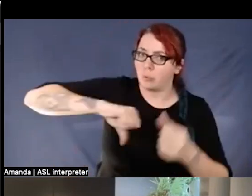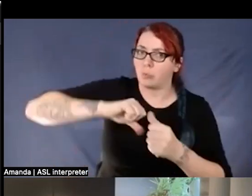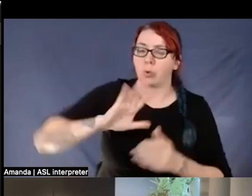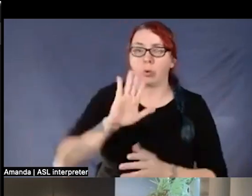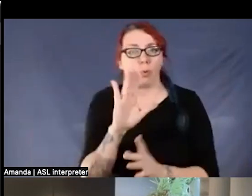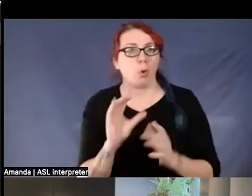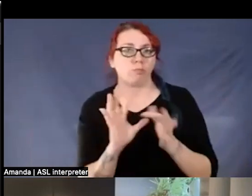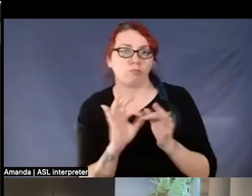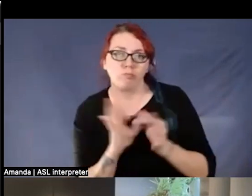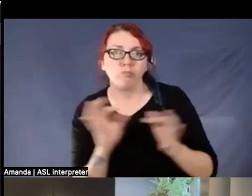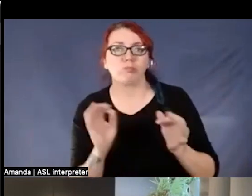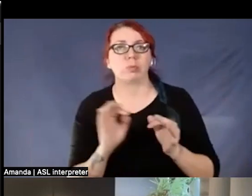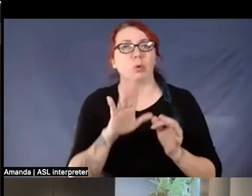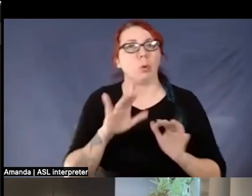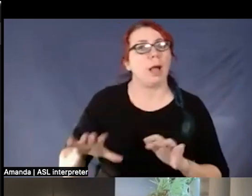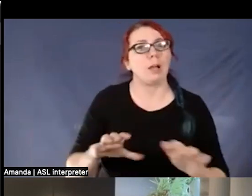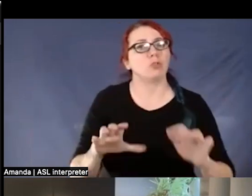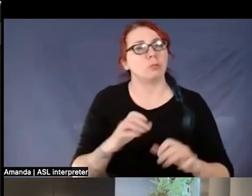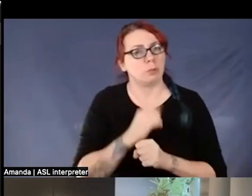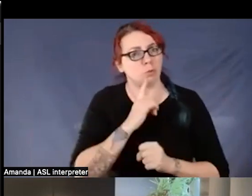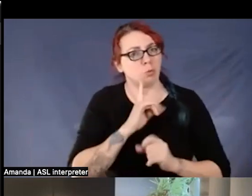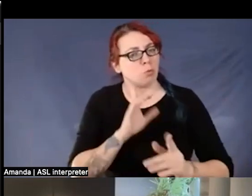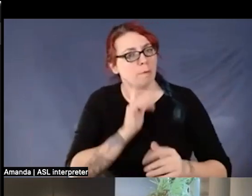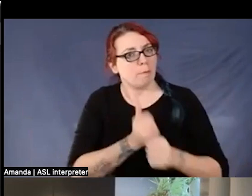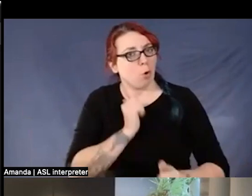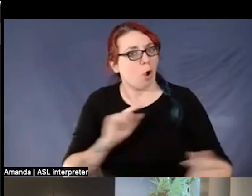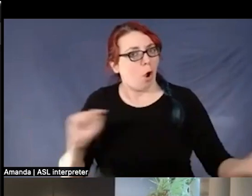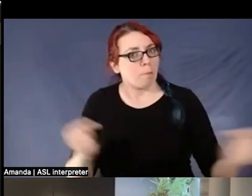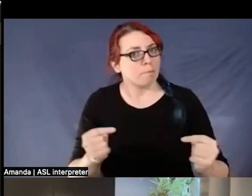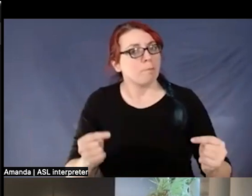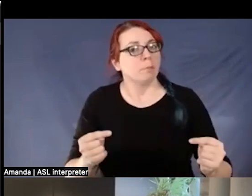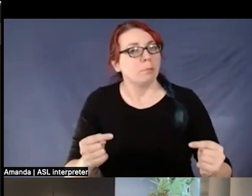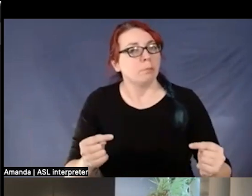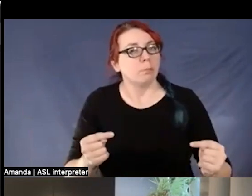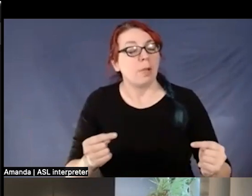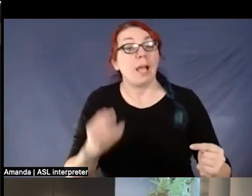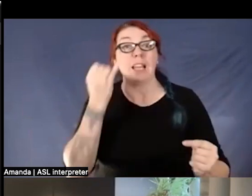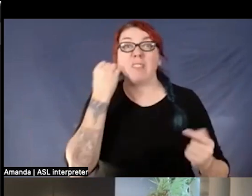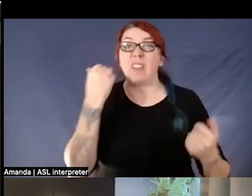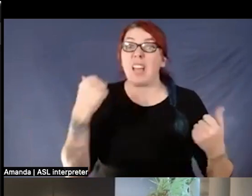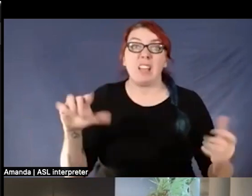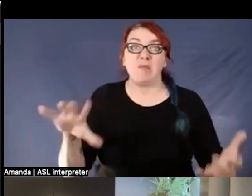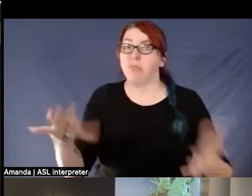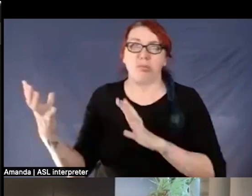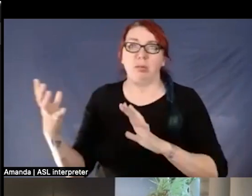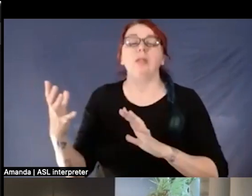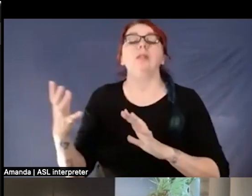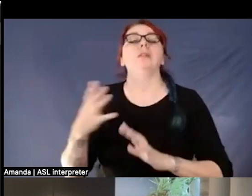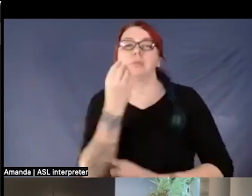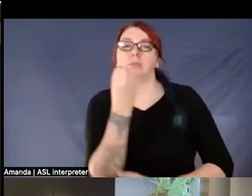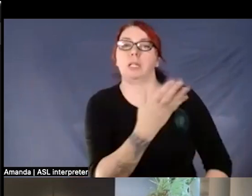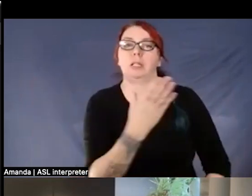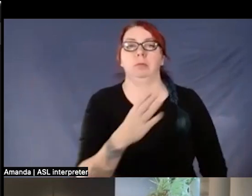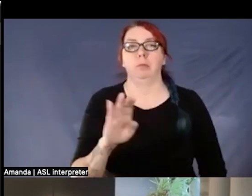and please report any violations to techforum at BooknetCanada.ca. Do not harass speakers, hosts or